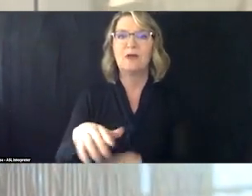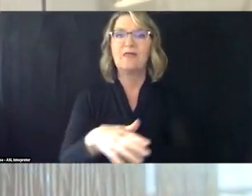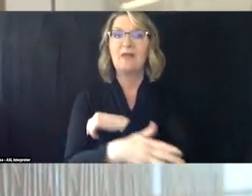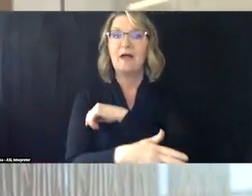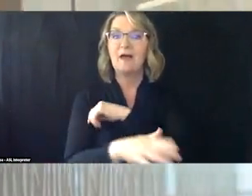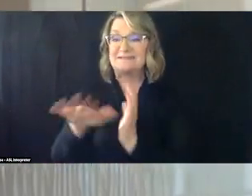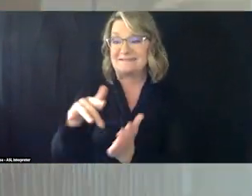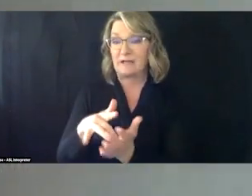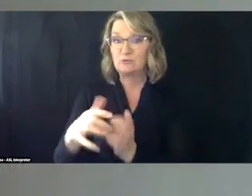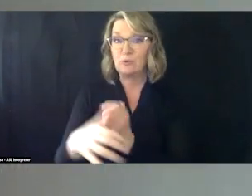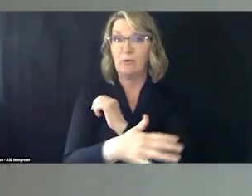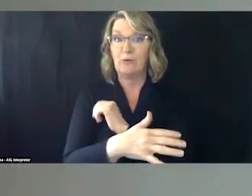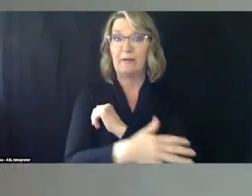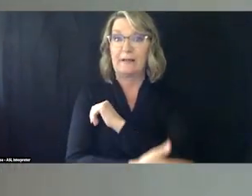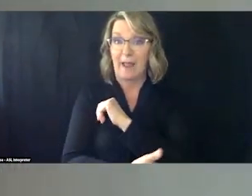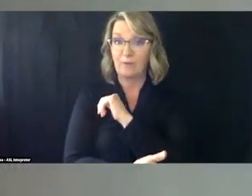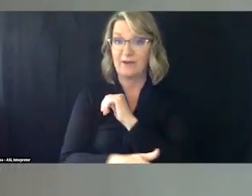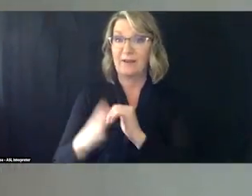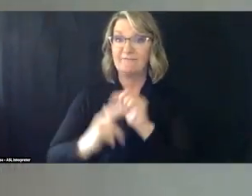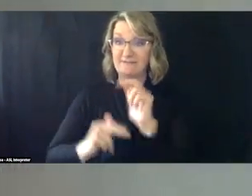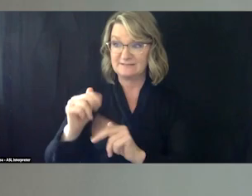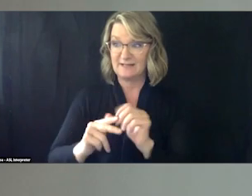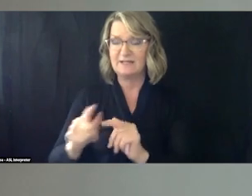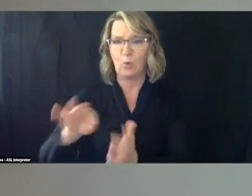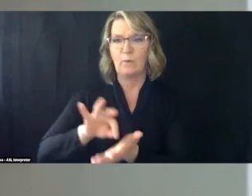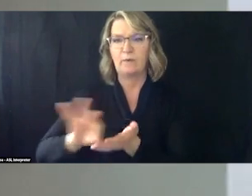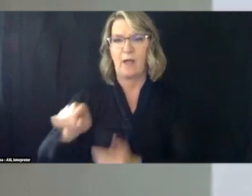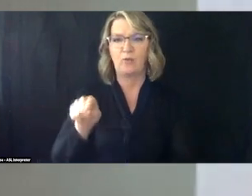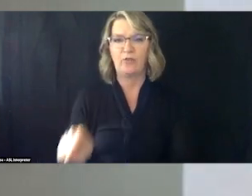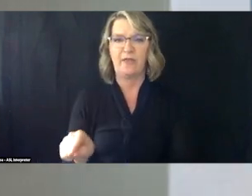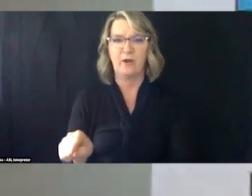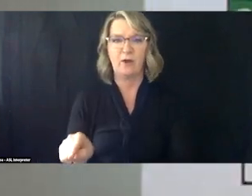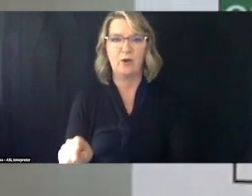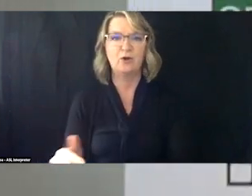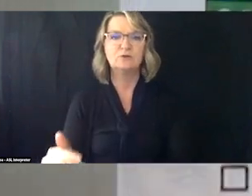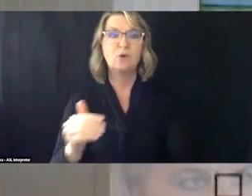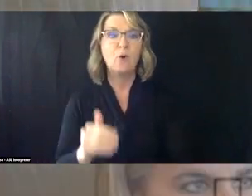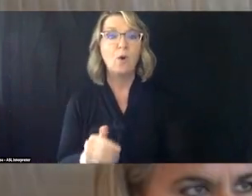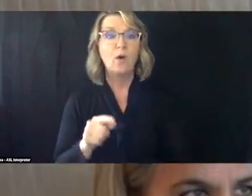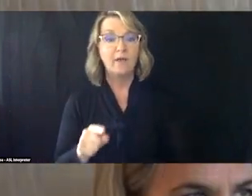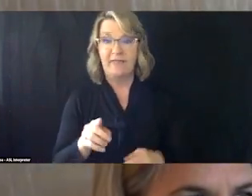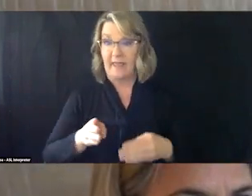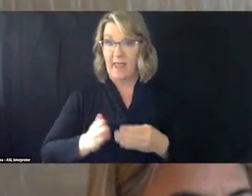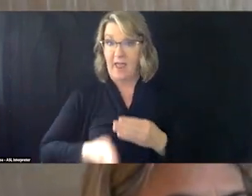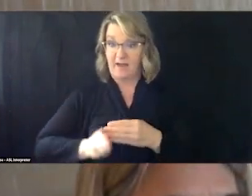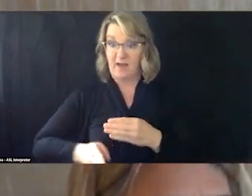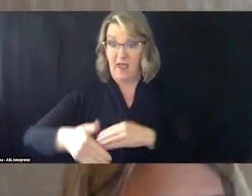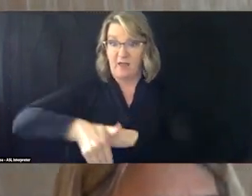that would happen so first at the end of the night so we're going to have our poll workers complete